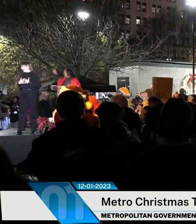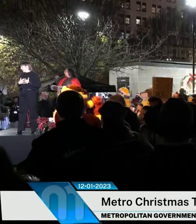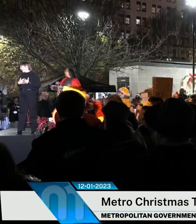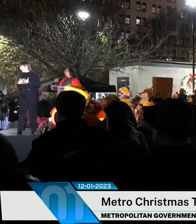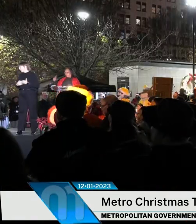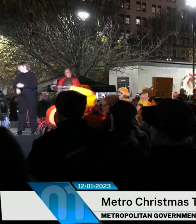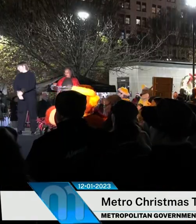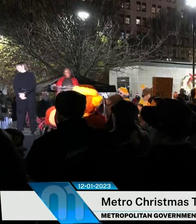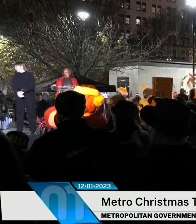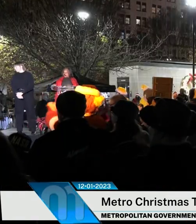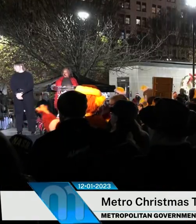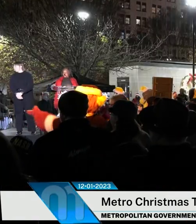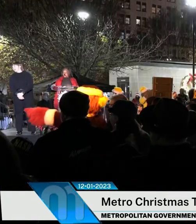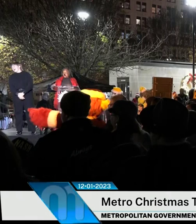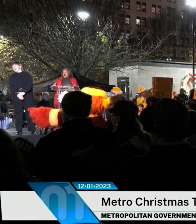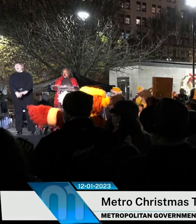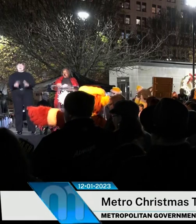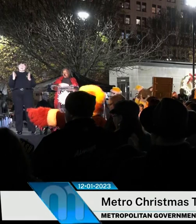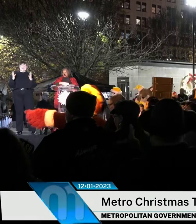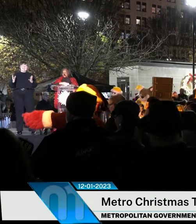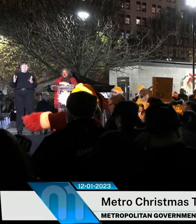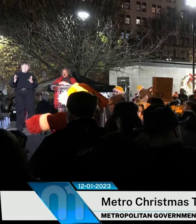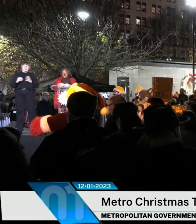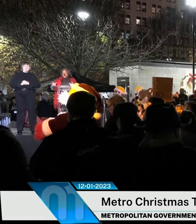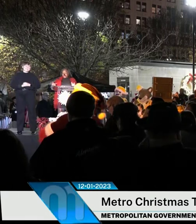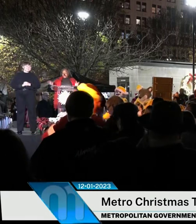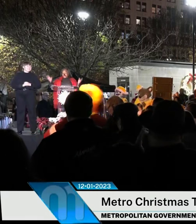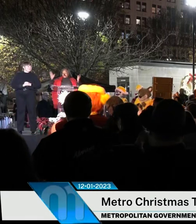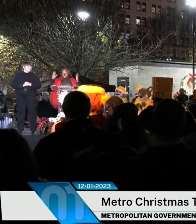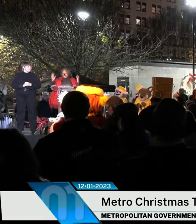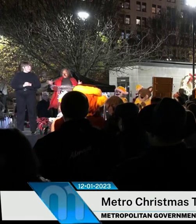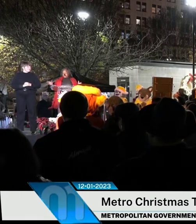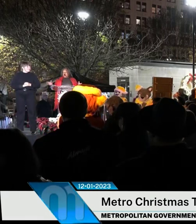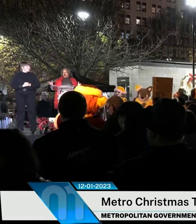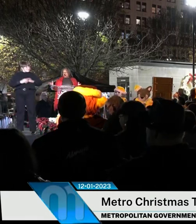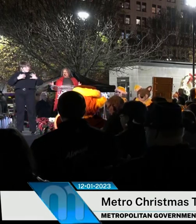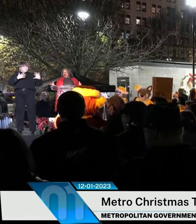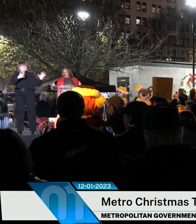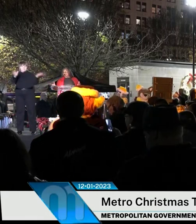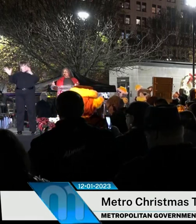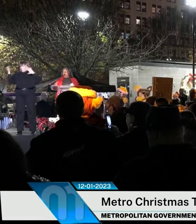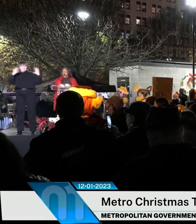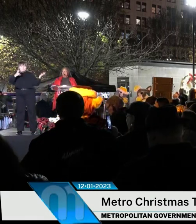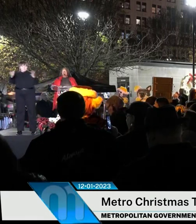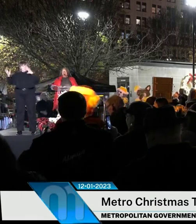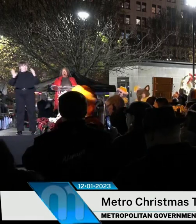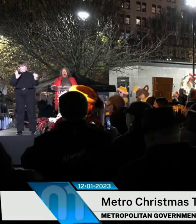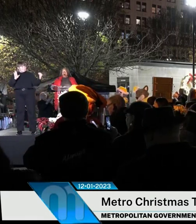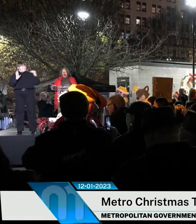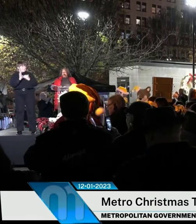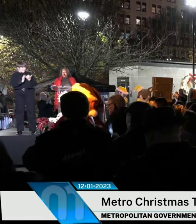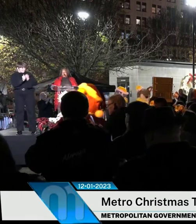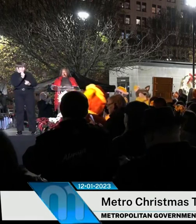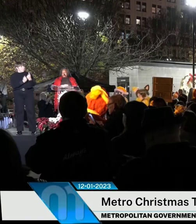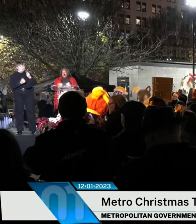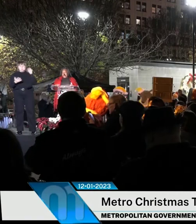SANTA. ALL RIGHT WELL, LET'S